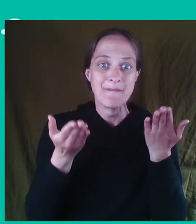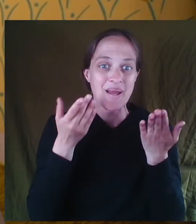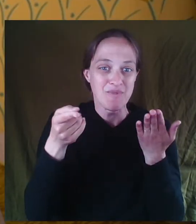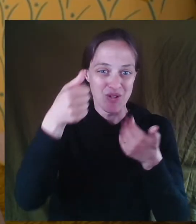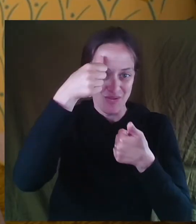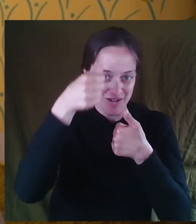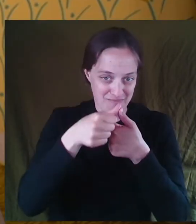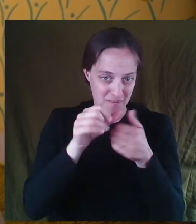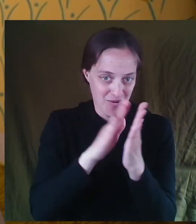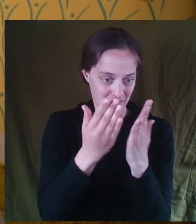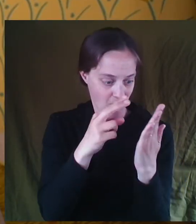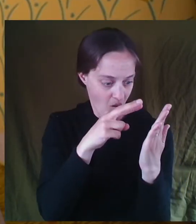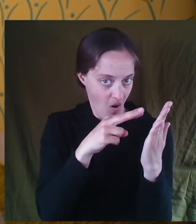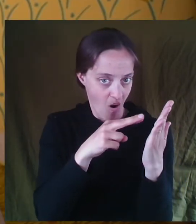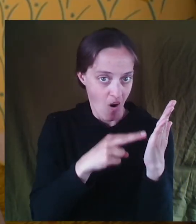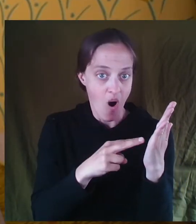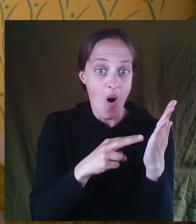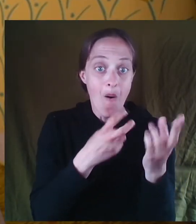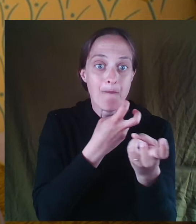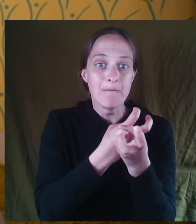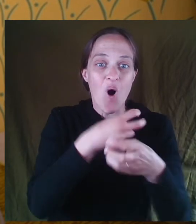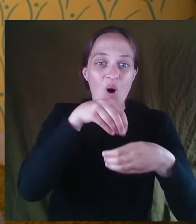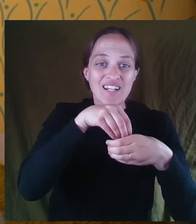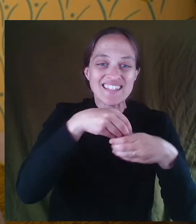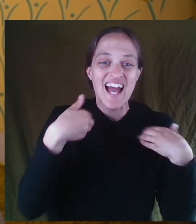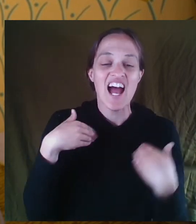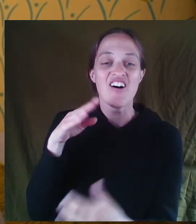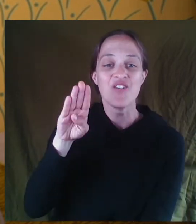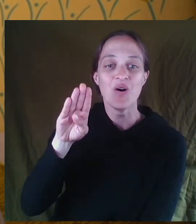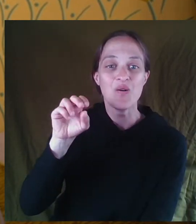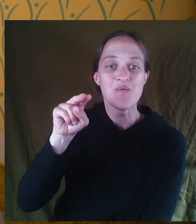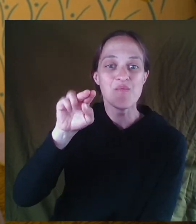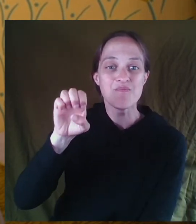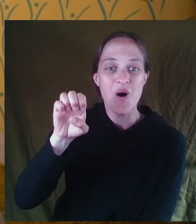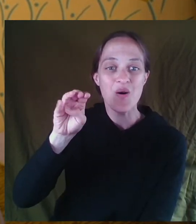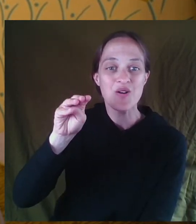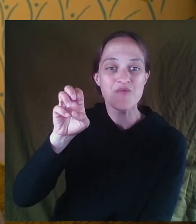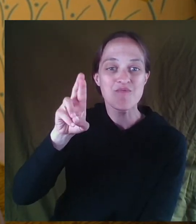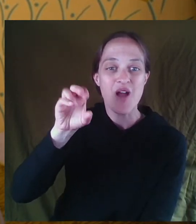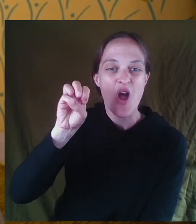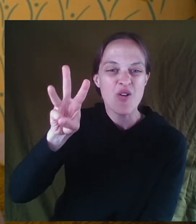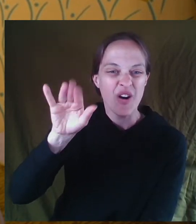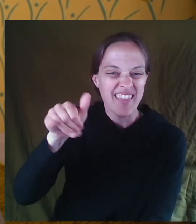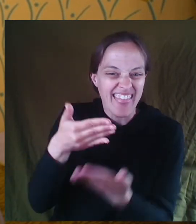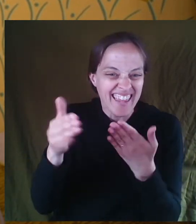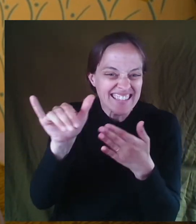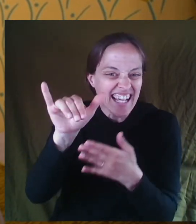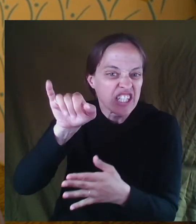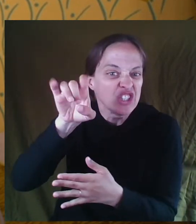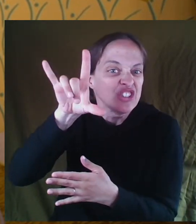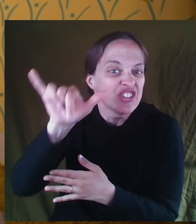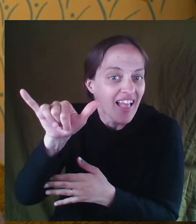Maybe you were remembering that bones have bone marrow in them, they have that jelly-like substance,